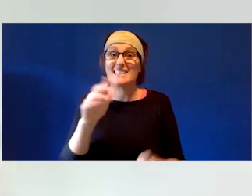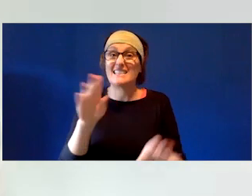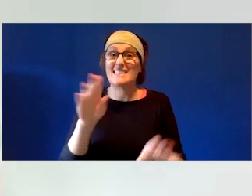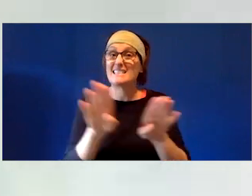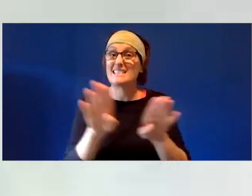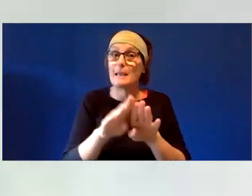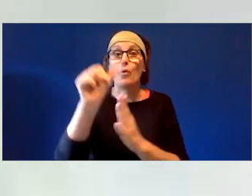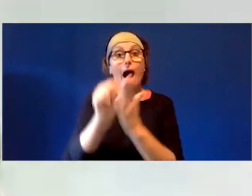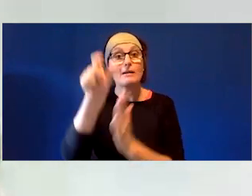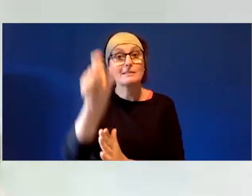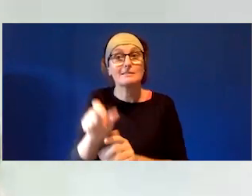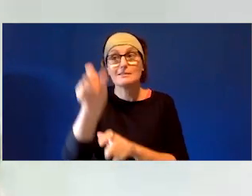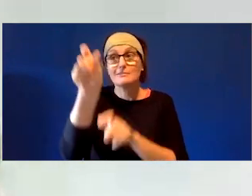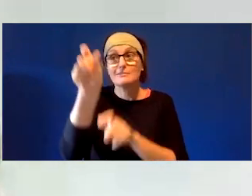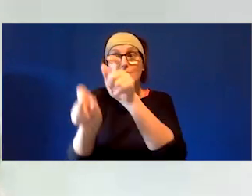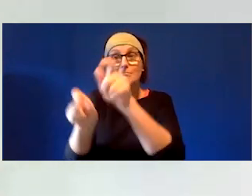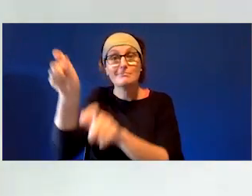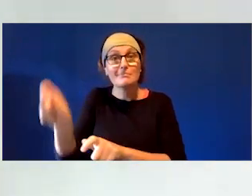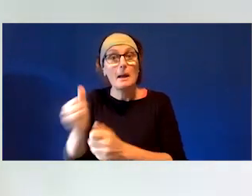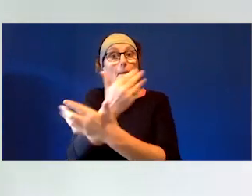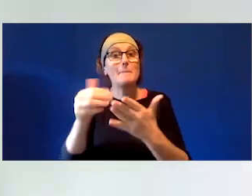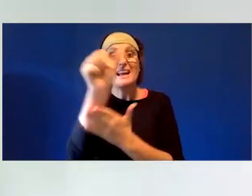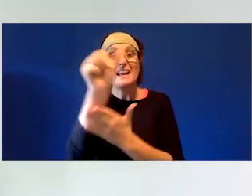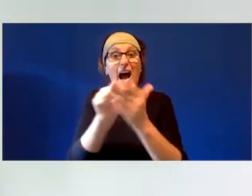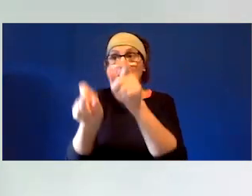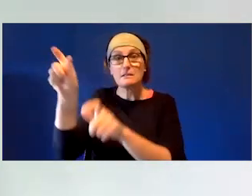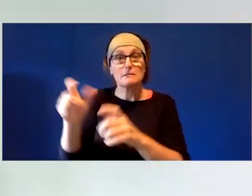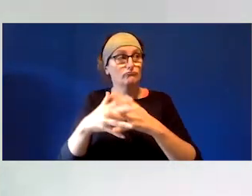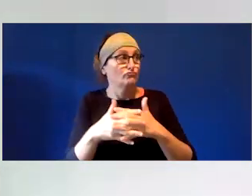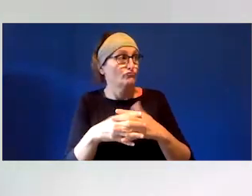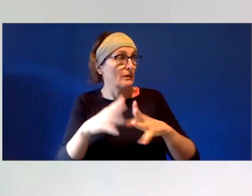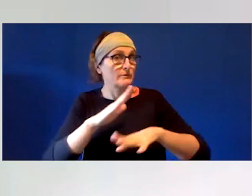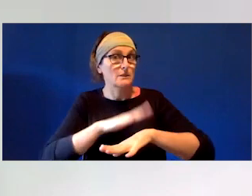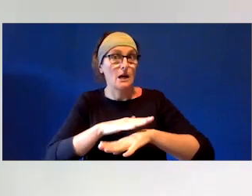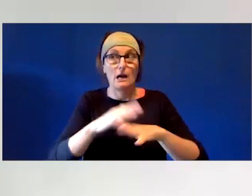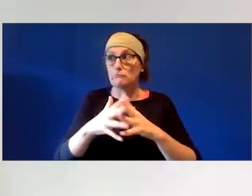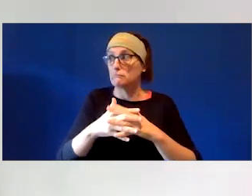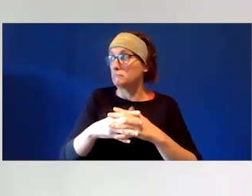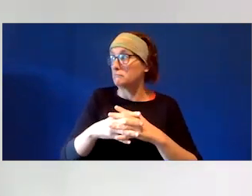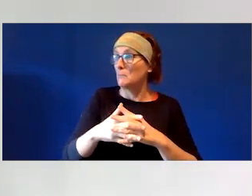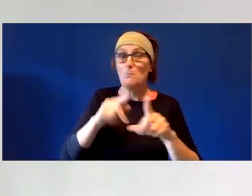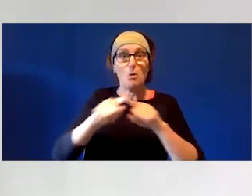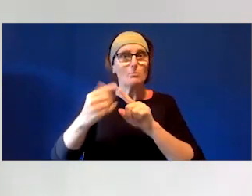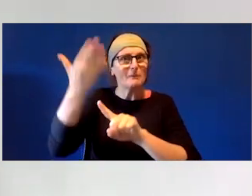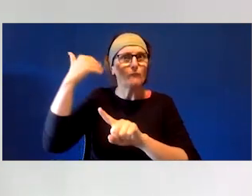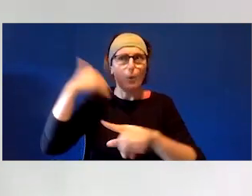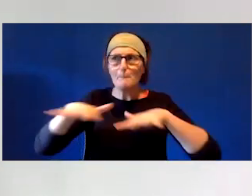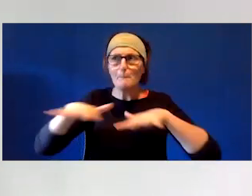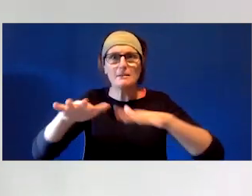this point in time where many of us are left with a lot of time on our hands, which usually we don't have.